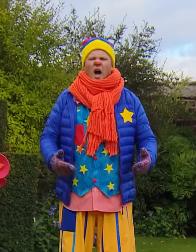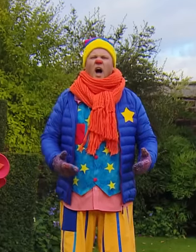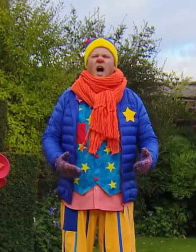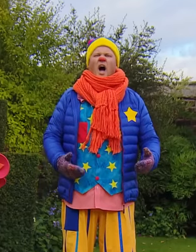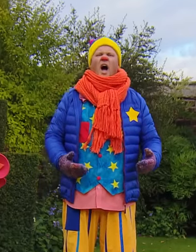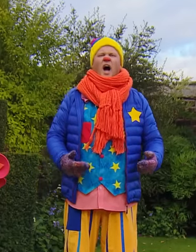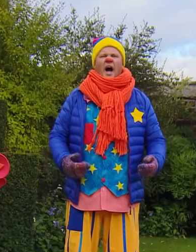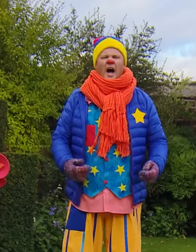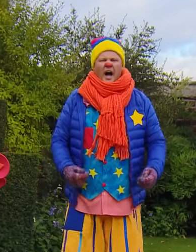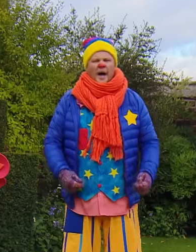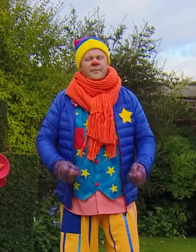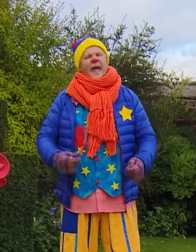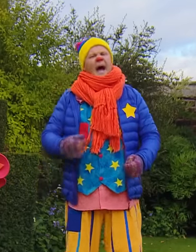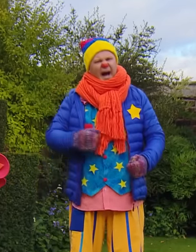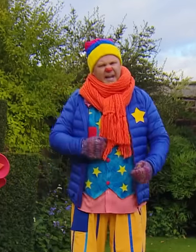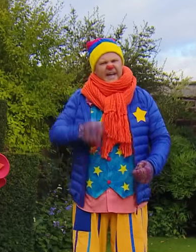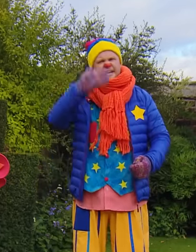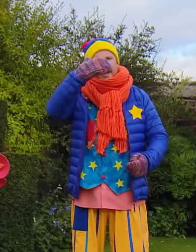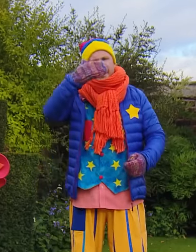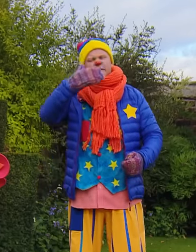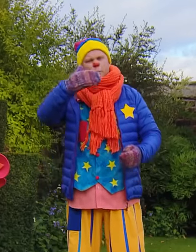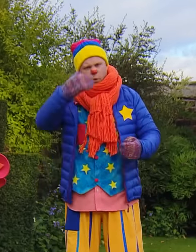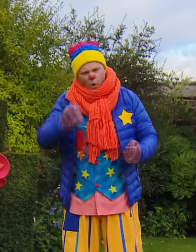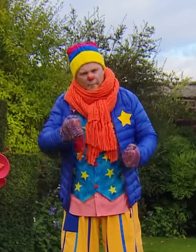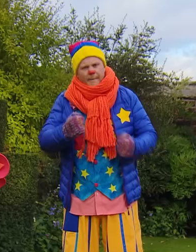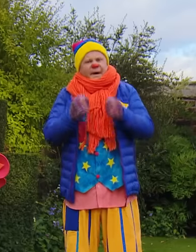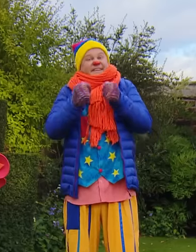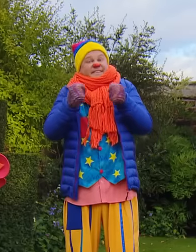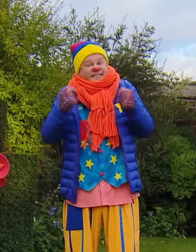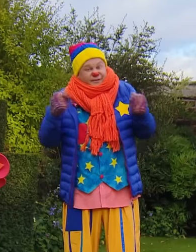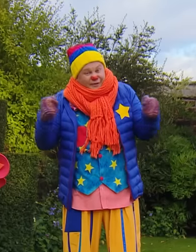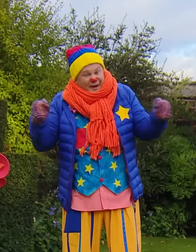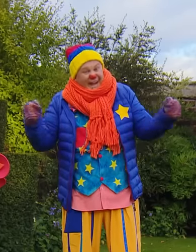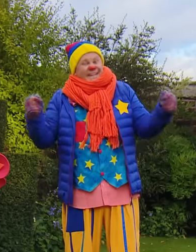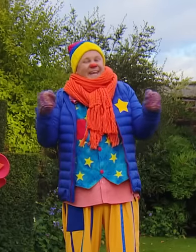oh i need to to warm up by stretching